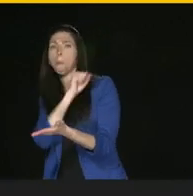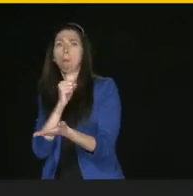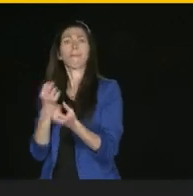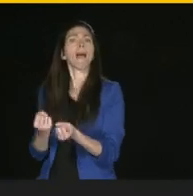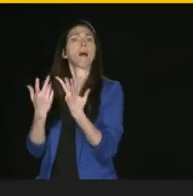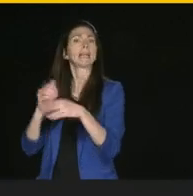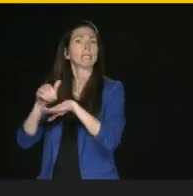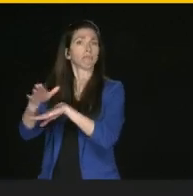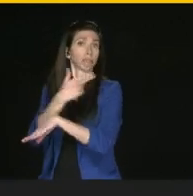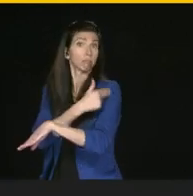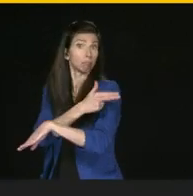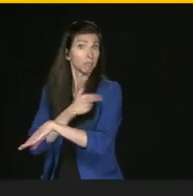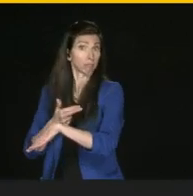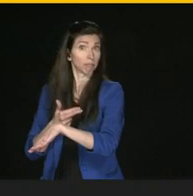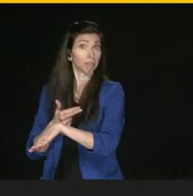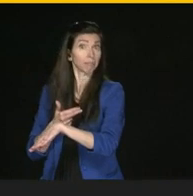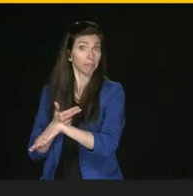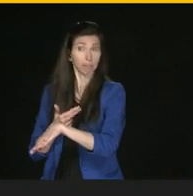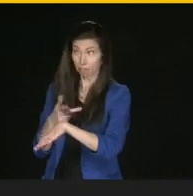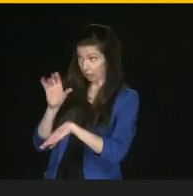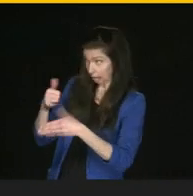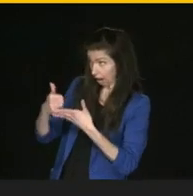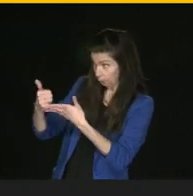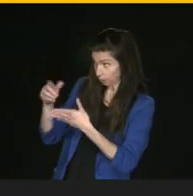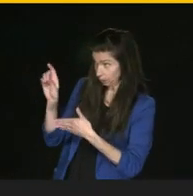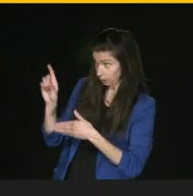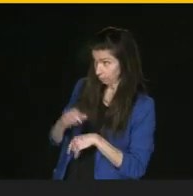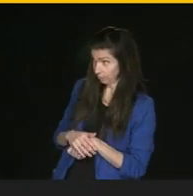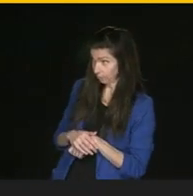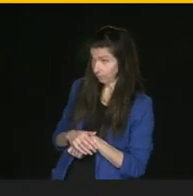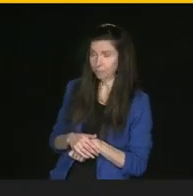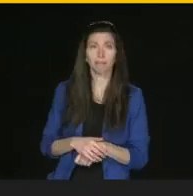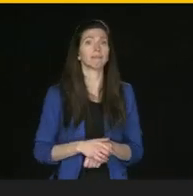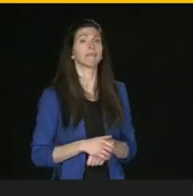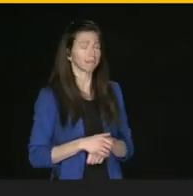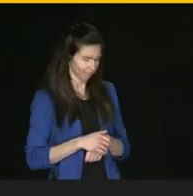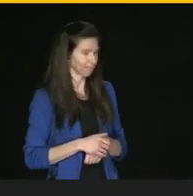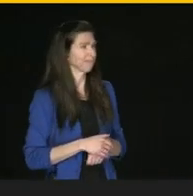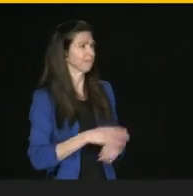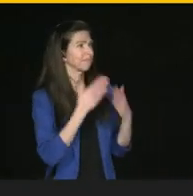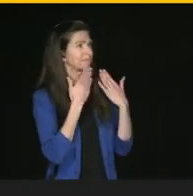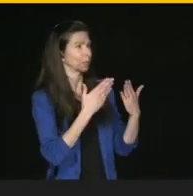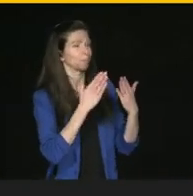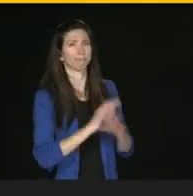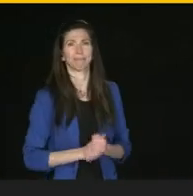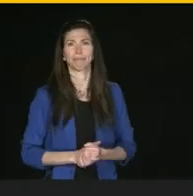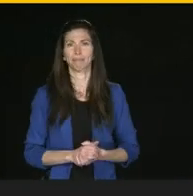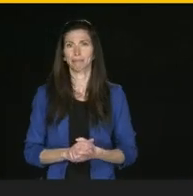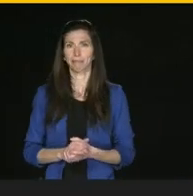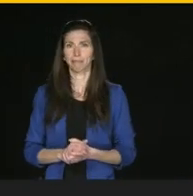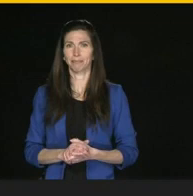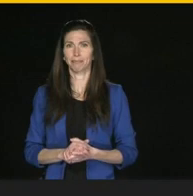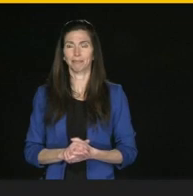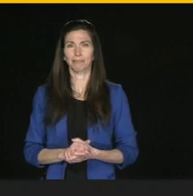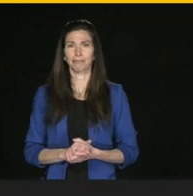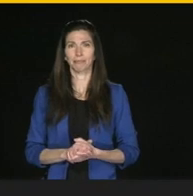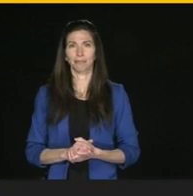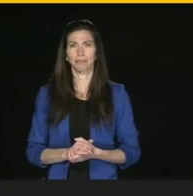SO THAT IS HOW WE WOULD BE ABLE TO GIVE YOU THOSE NUMBERS. DOES THAT HELP? (Question by Media): YES.